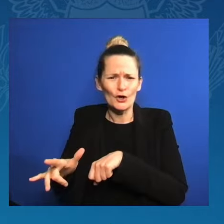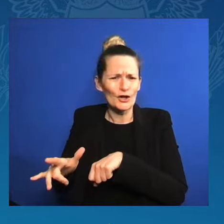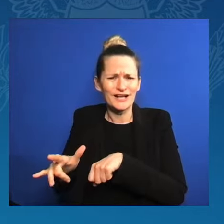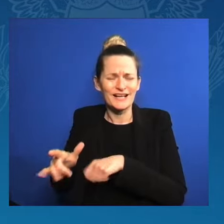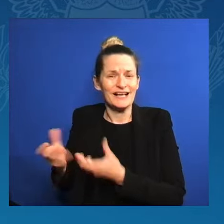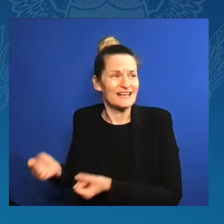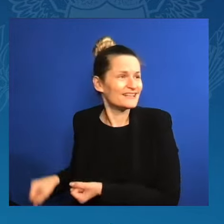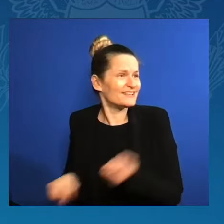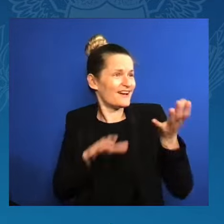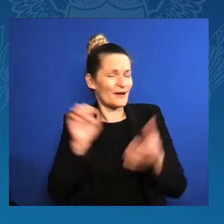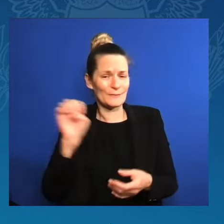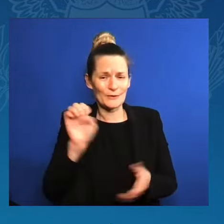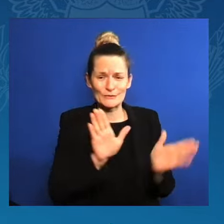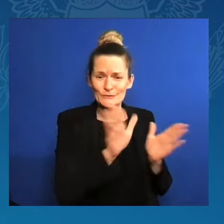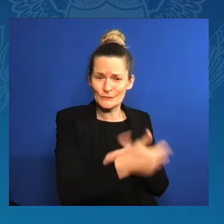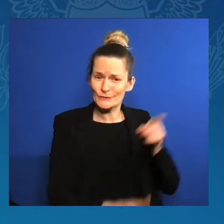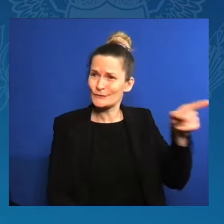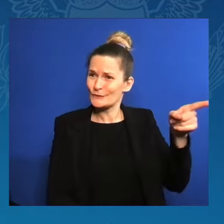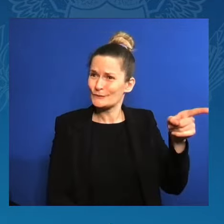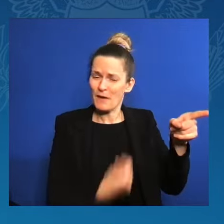that she would lose her pregnancy and she could die.